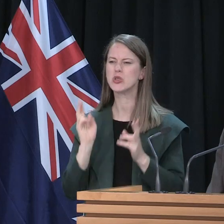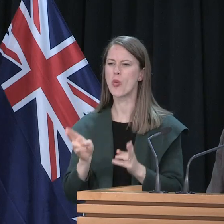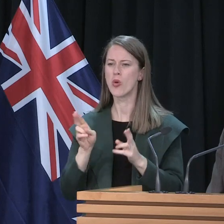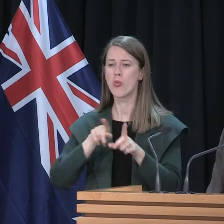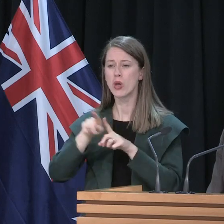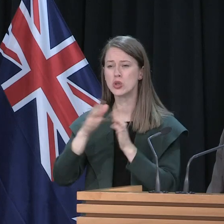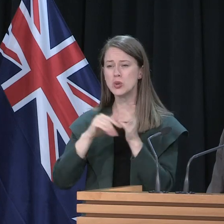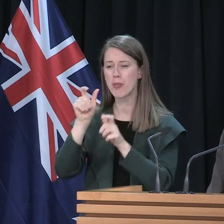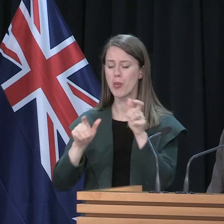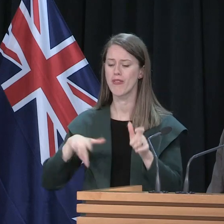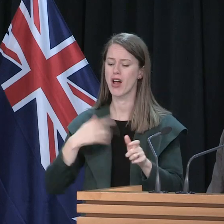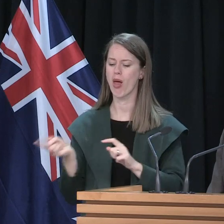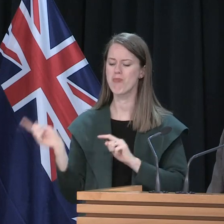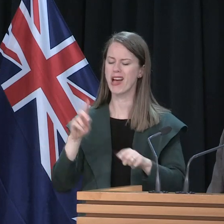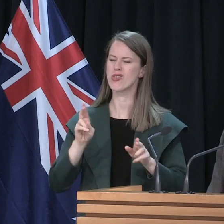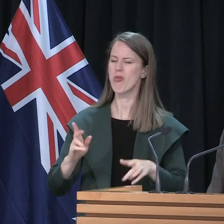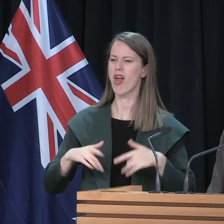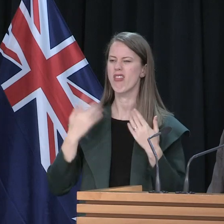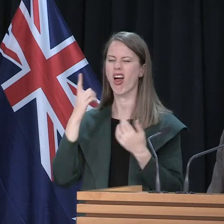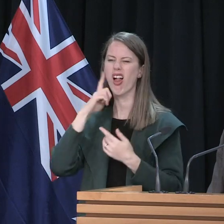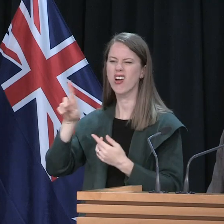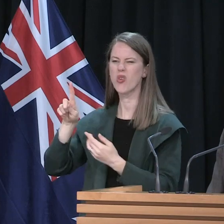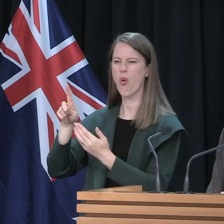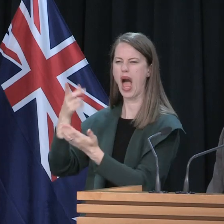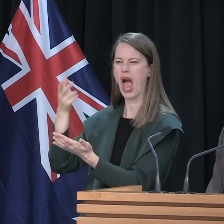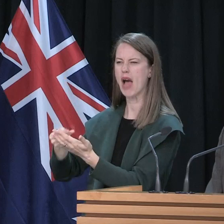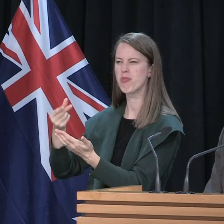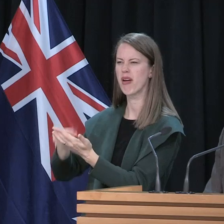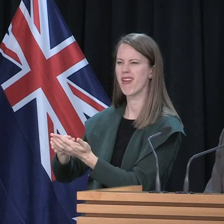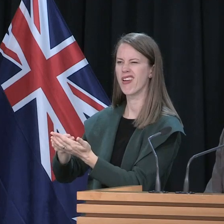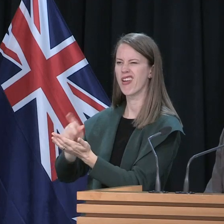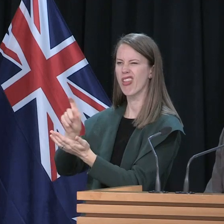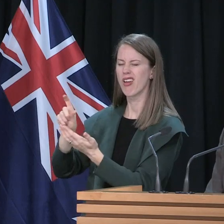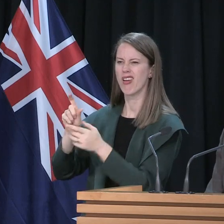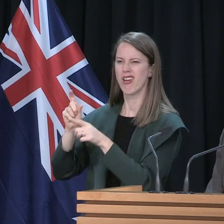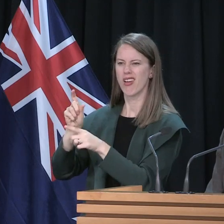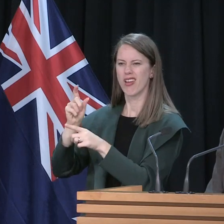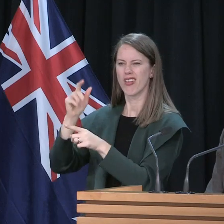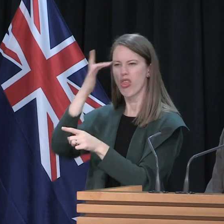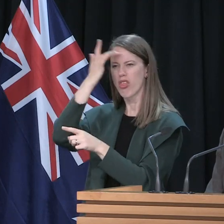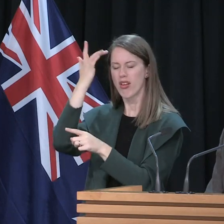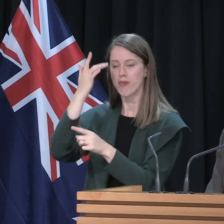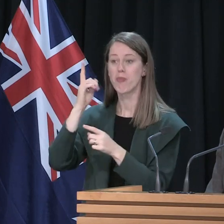a - a degree of complacency there. Life is back to normal for the vast bulk of New